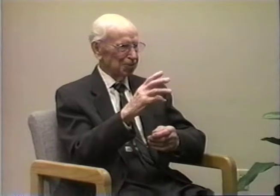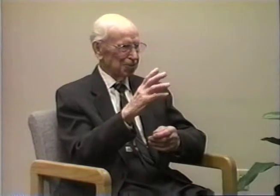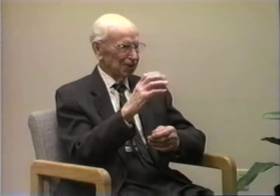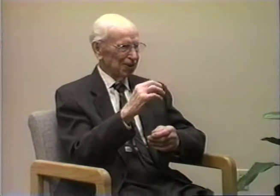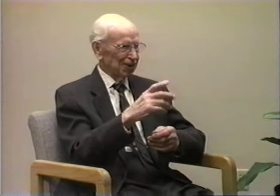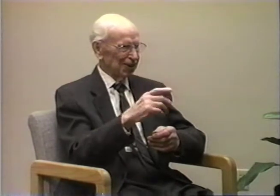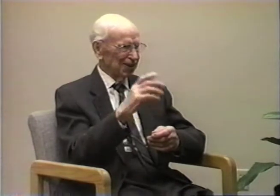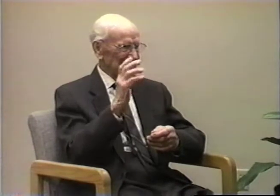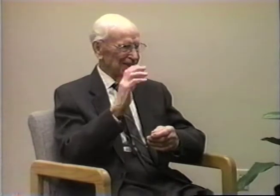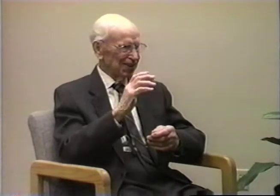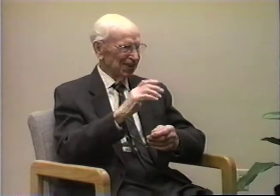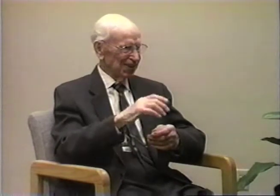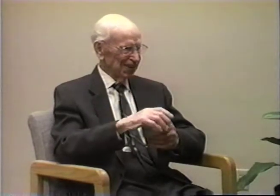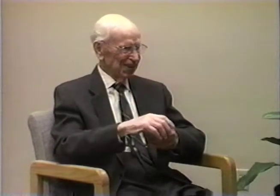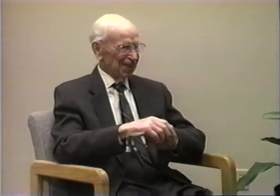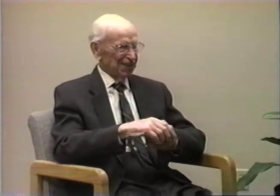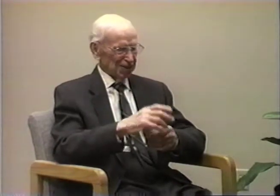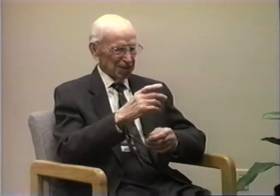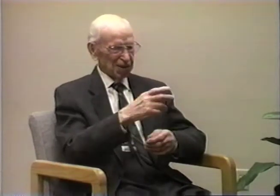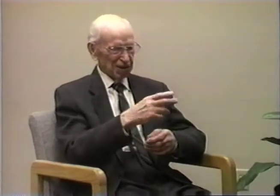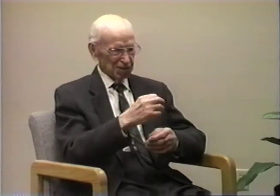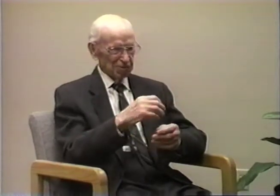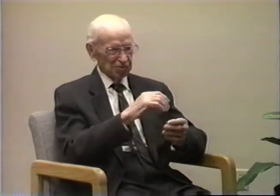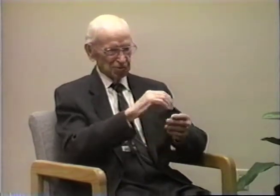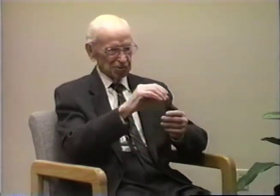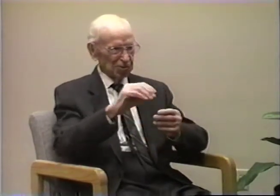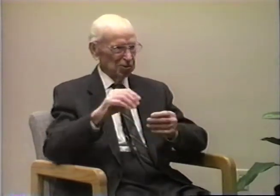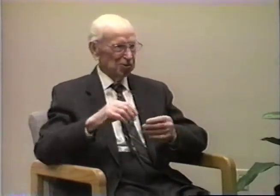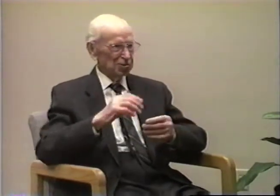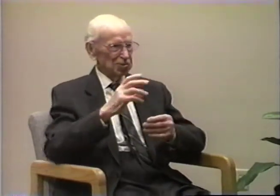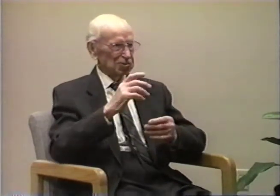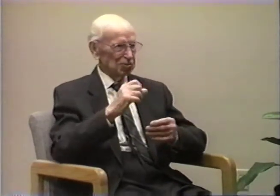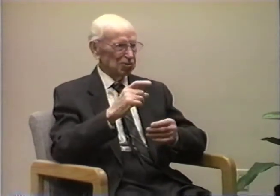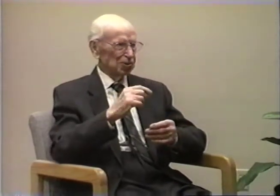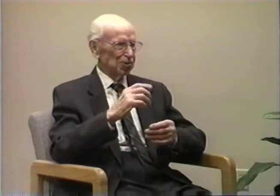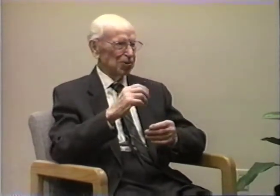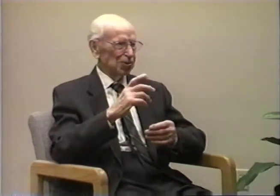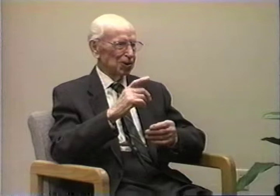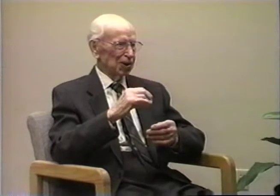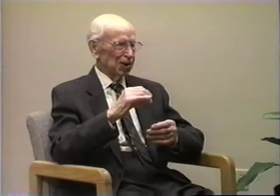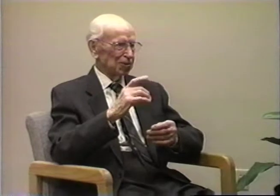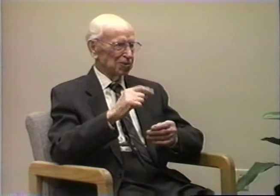It was - there were quite a few machines